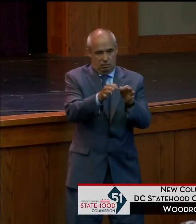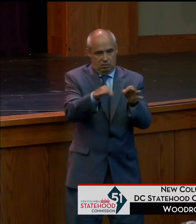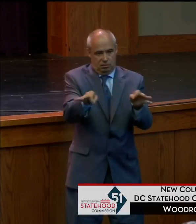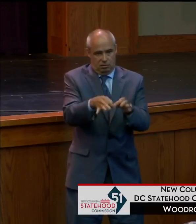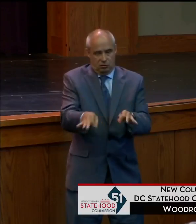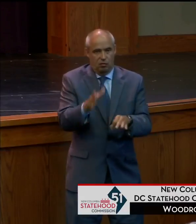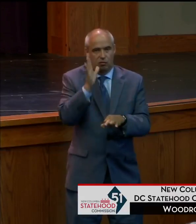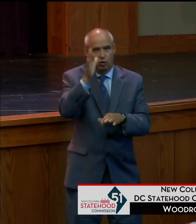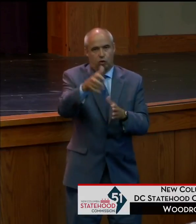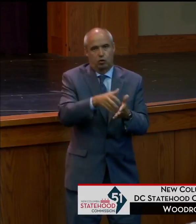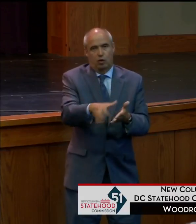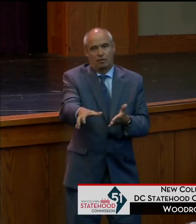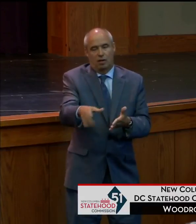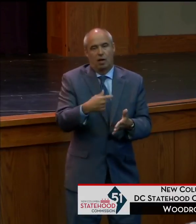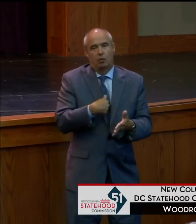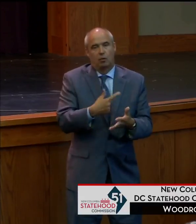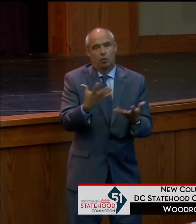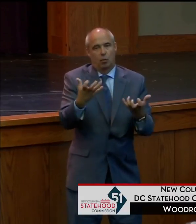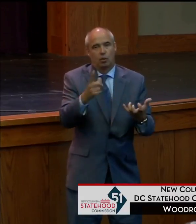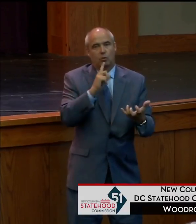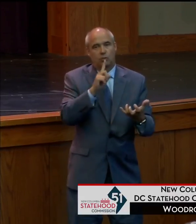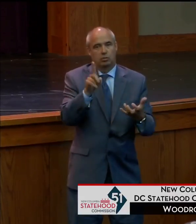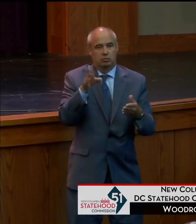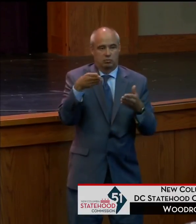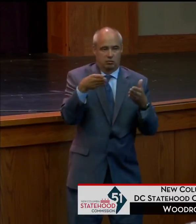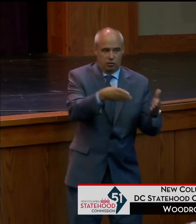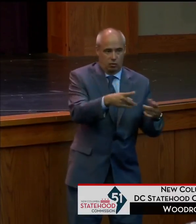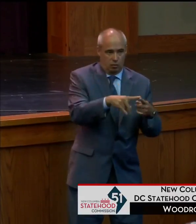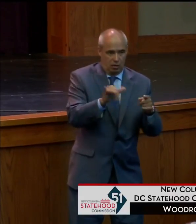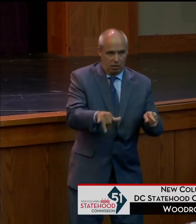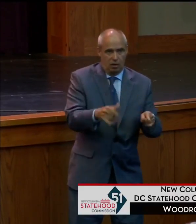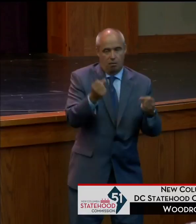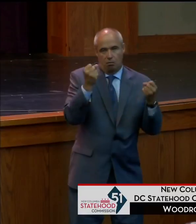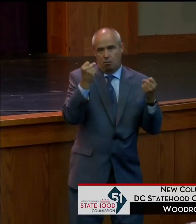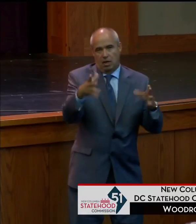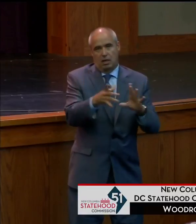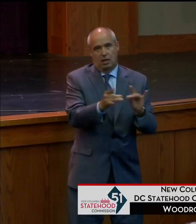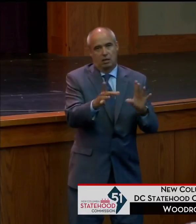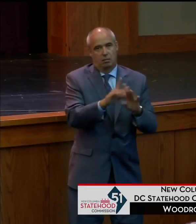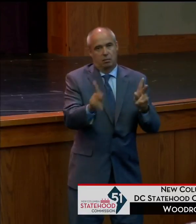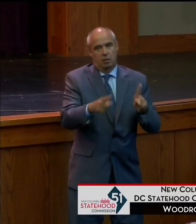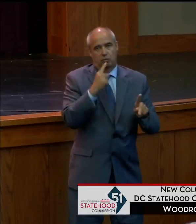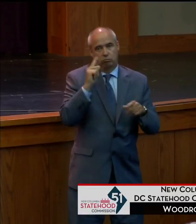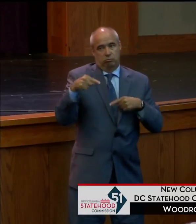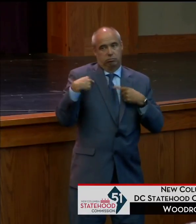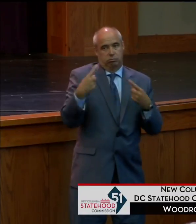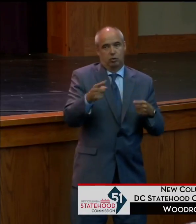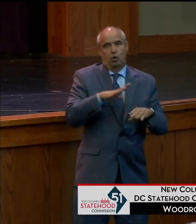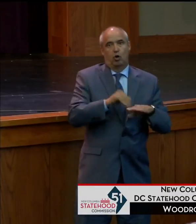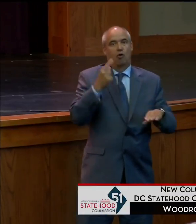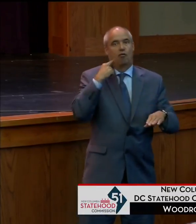I PARTICULARLY WANT TO DRAW ATTENTION TO THE MANY COMMENTS THAT PEOPLE HAVE MADE ABOUT CALLING FOR AN EXPANDED